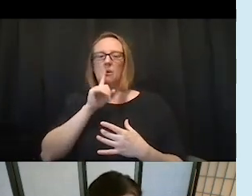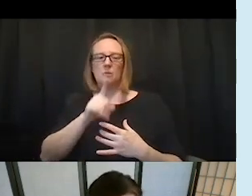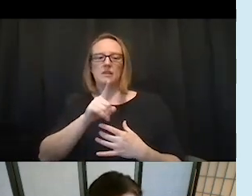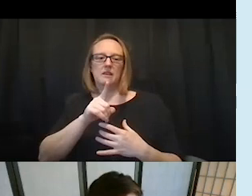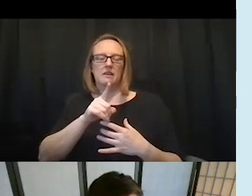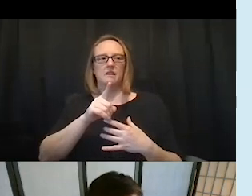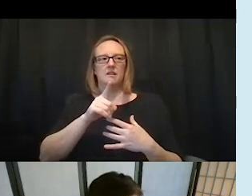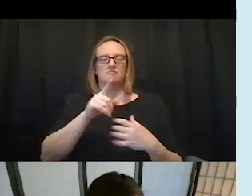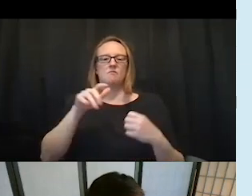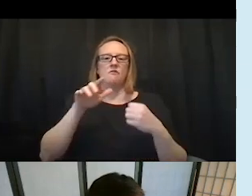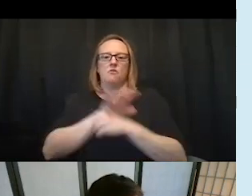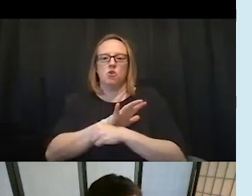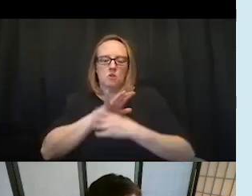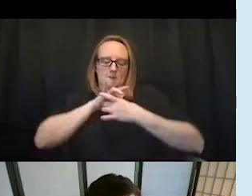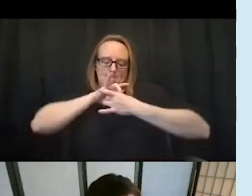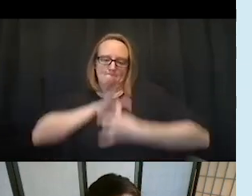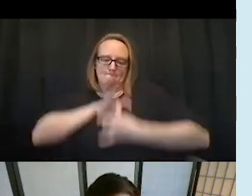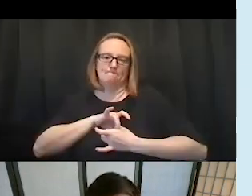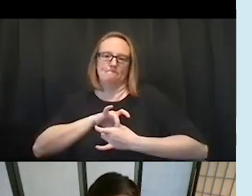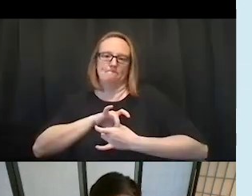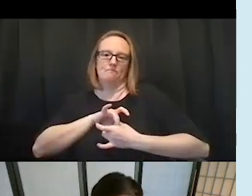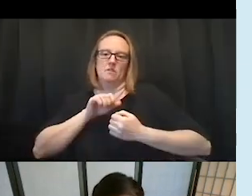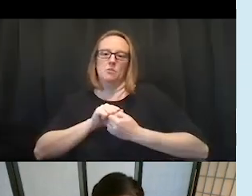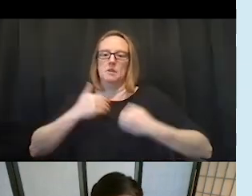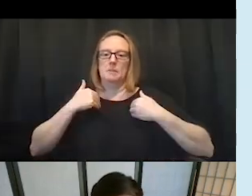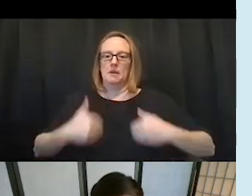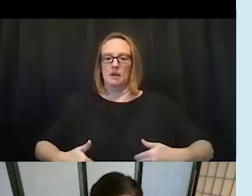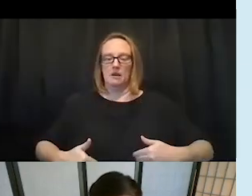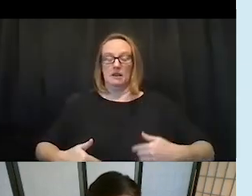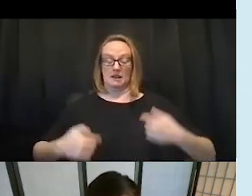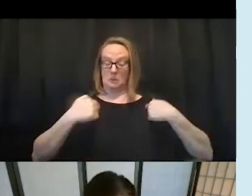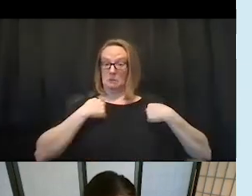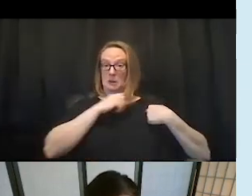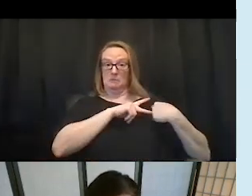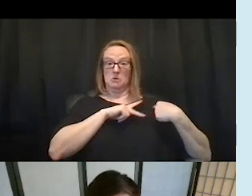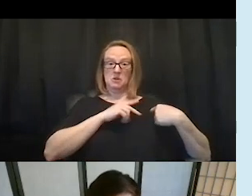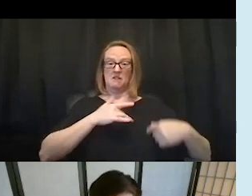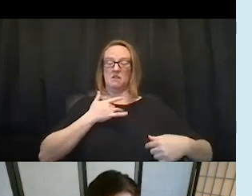sensations that are present in the body um and I personally just, my body was like my tool I just